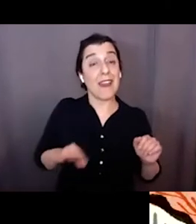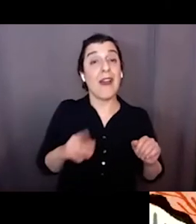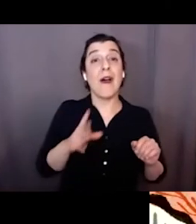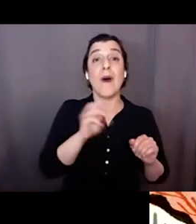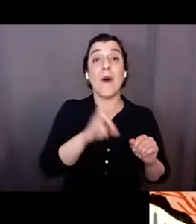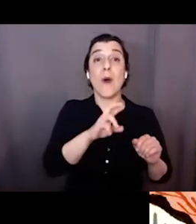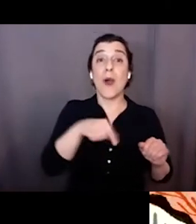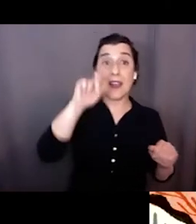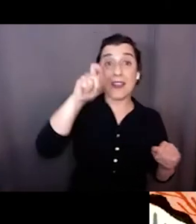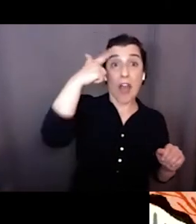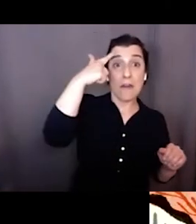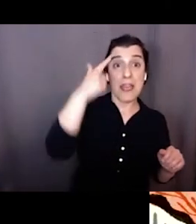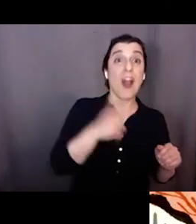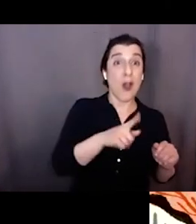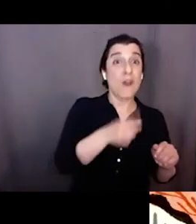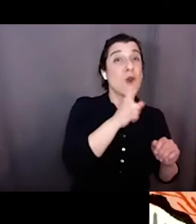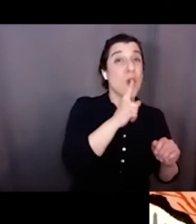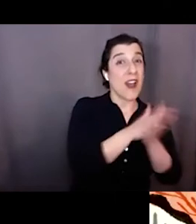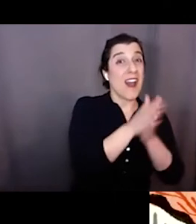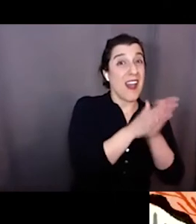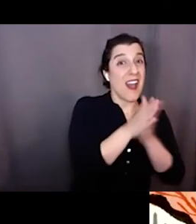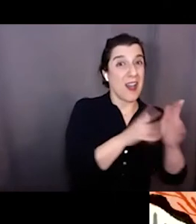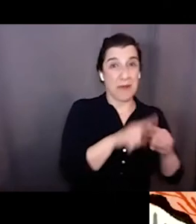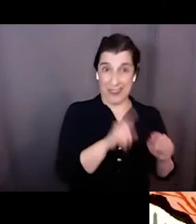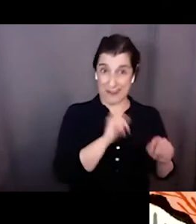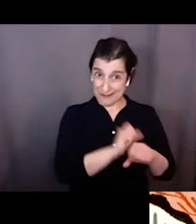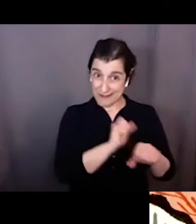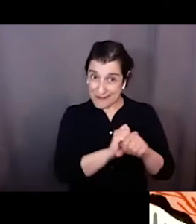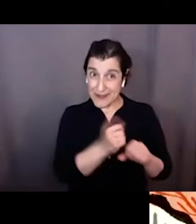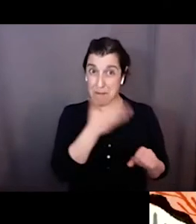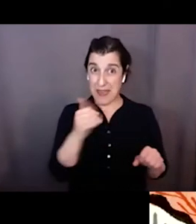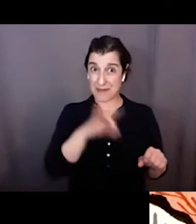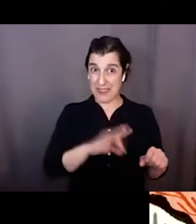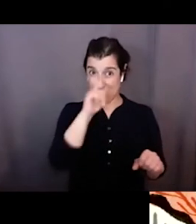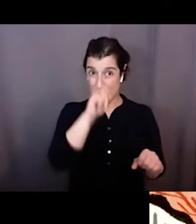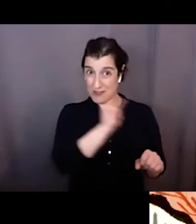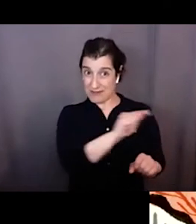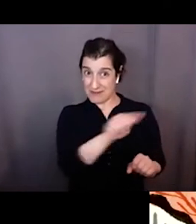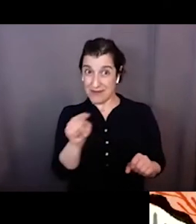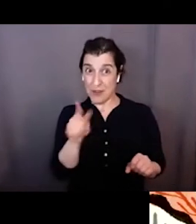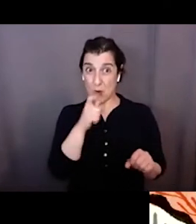necessarily the best interests of, of every person who's, who's living within their borders.